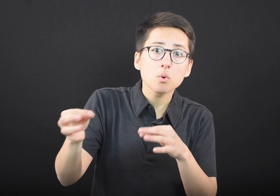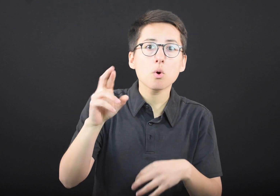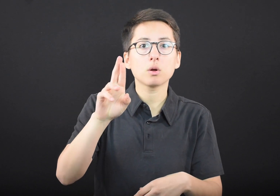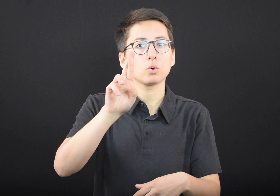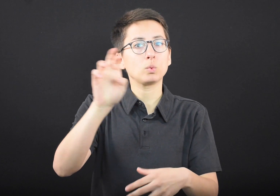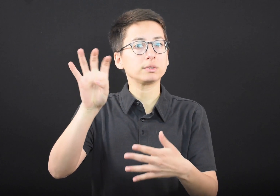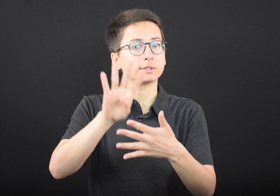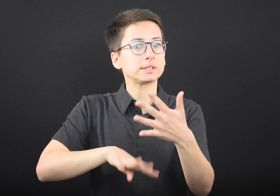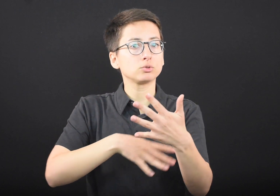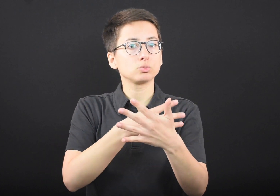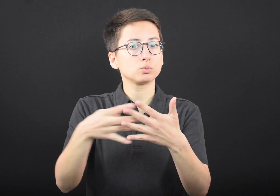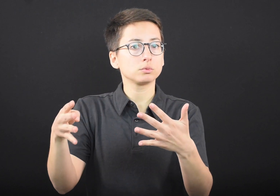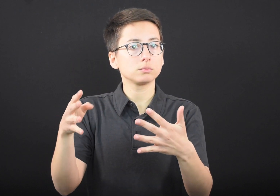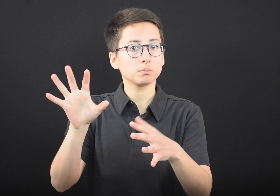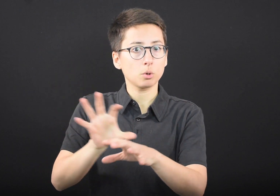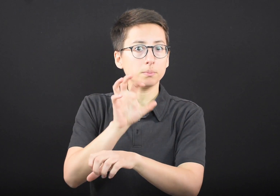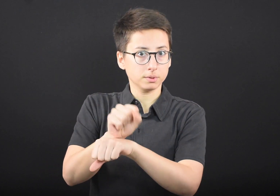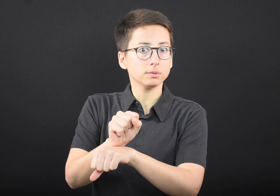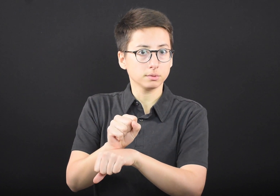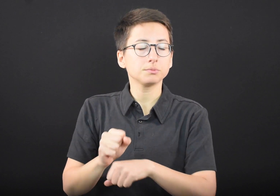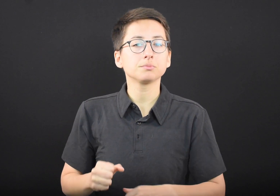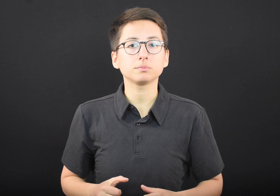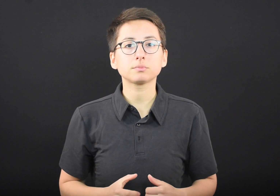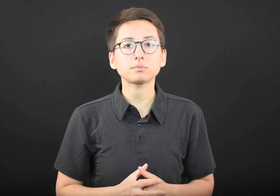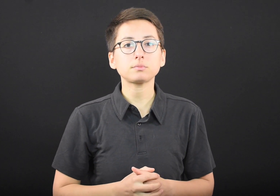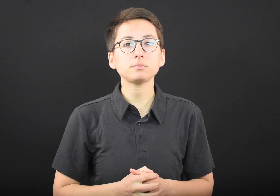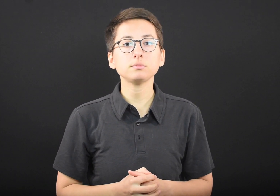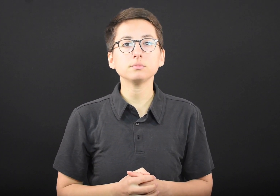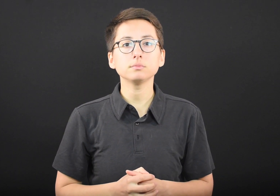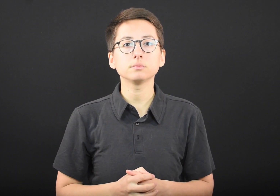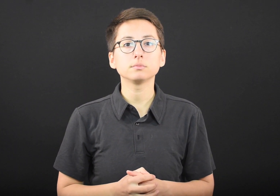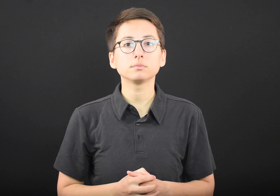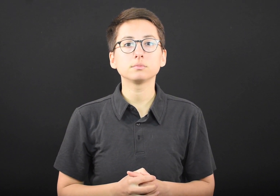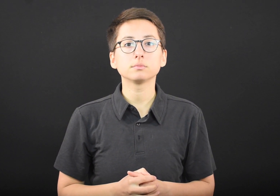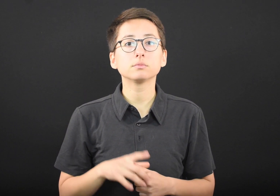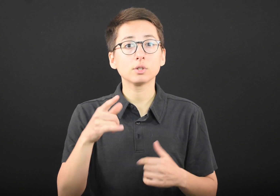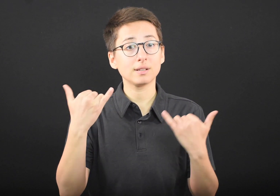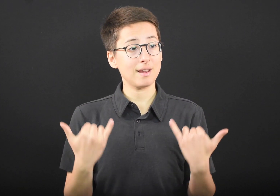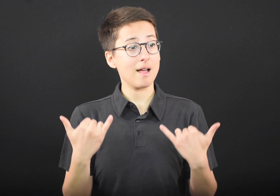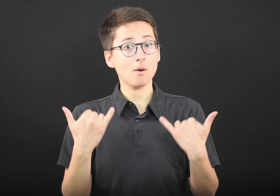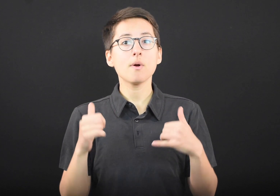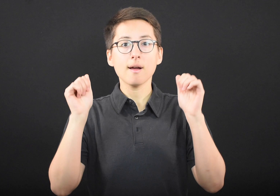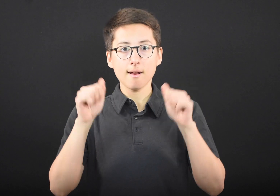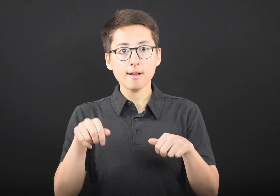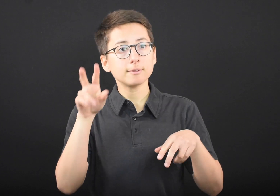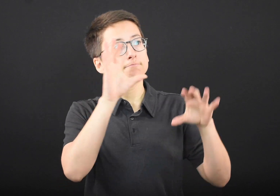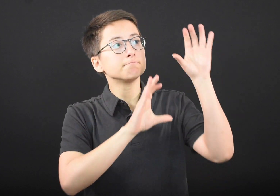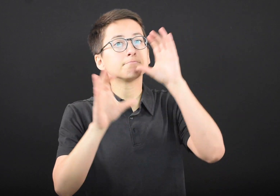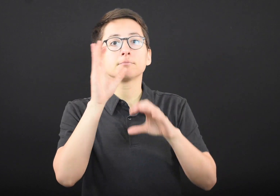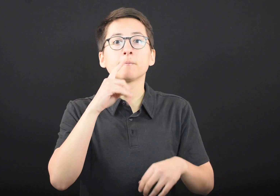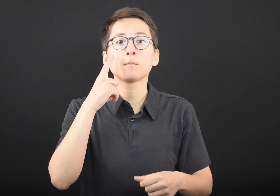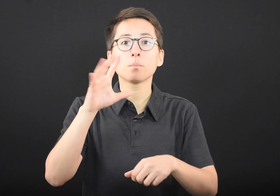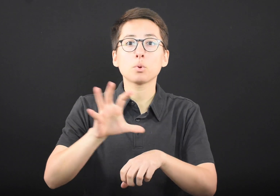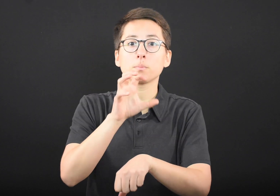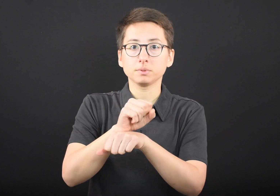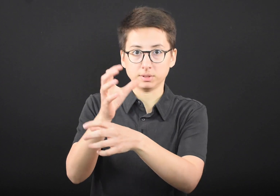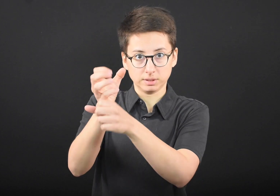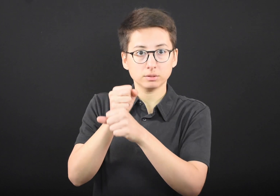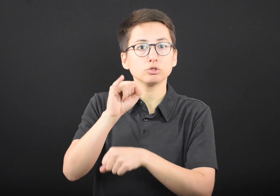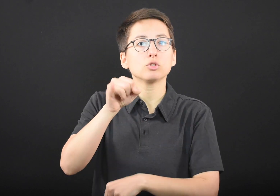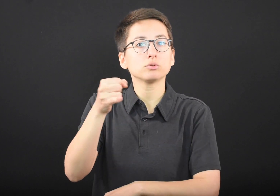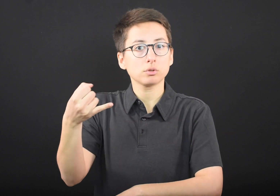rescheduling the appointment. You can now seek an appointment to get the Johnson & Johnson vaccine.